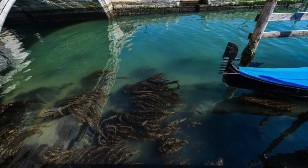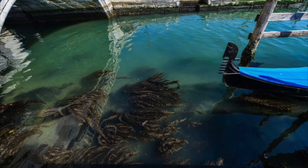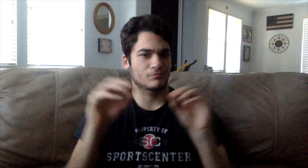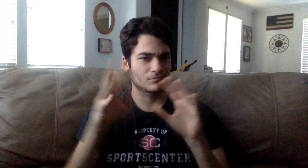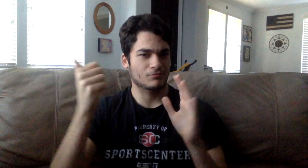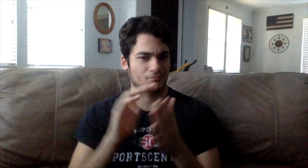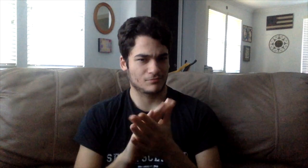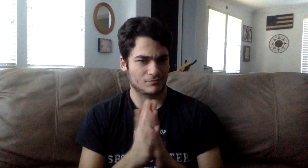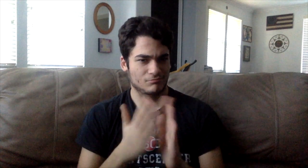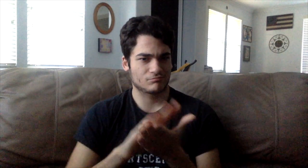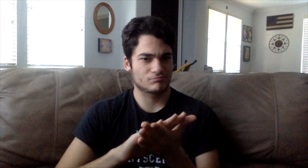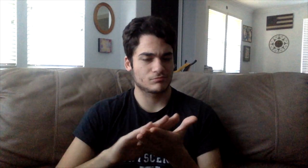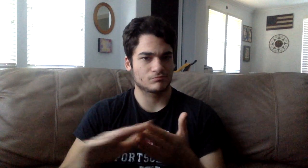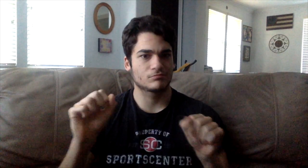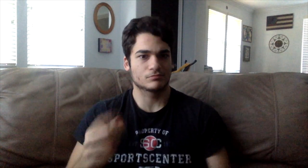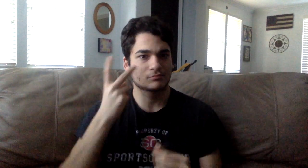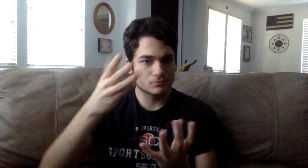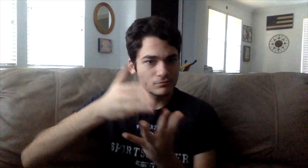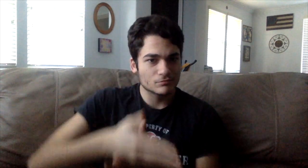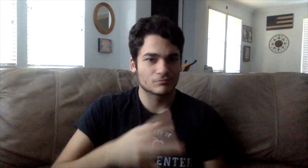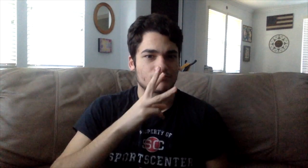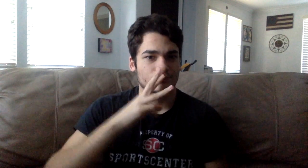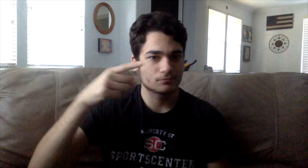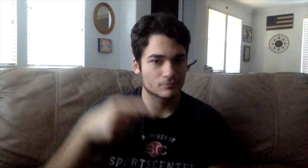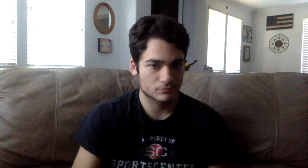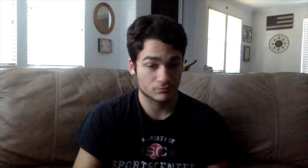Now we are most likely able to see through the water.